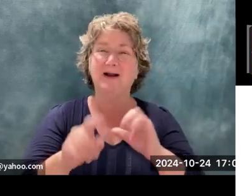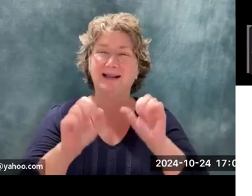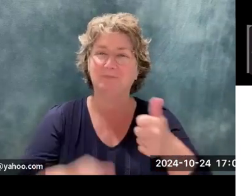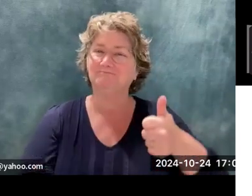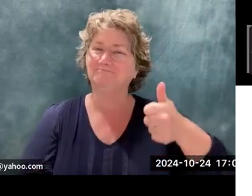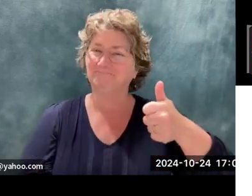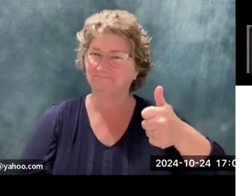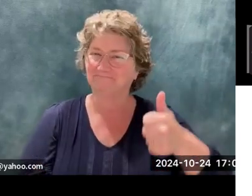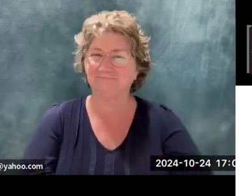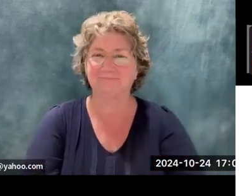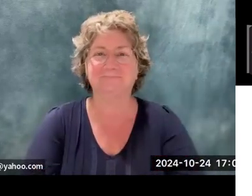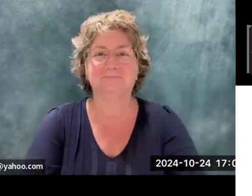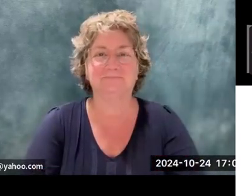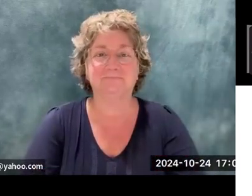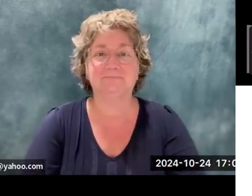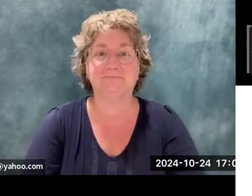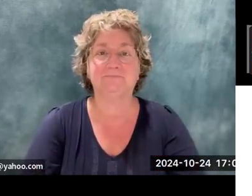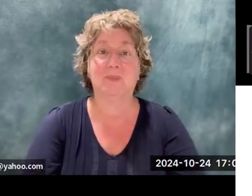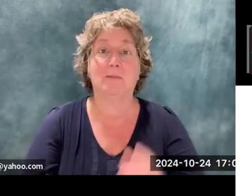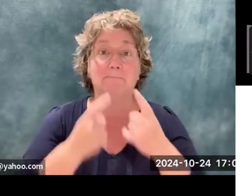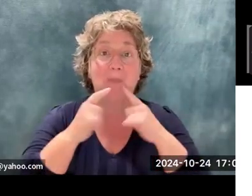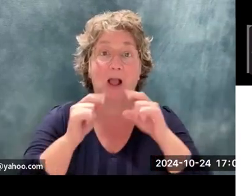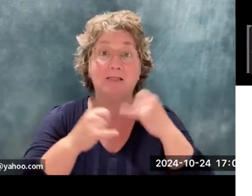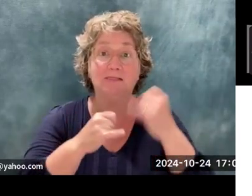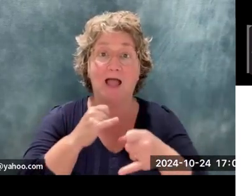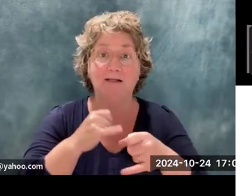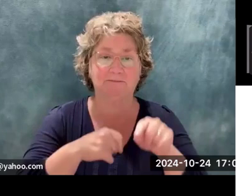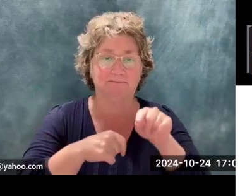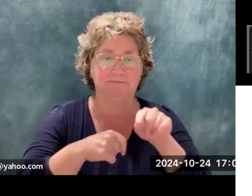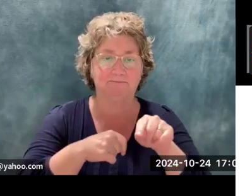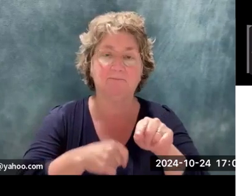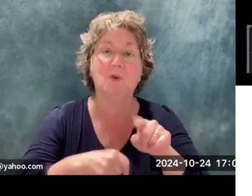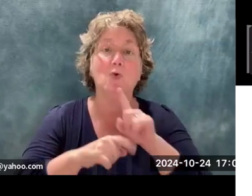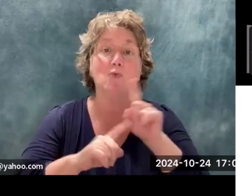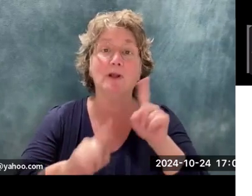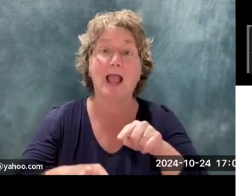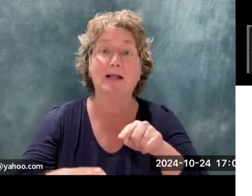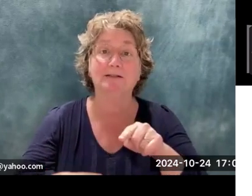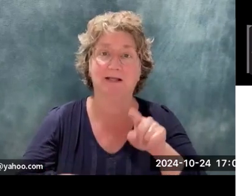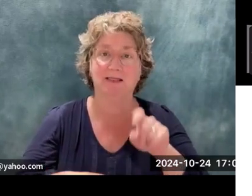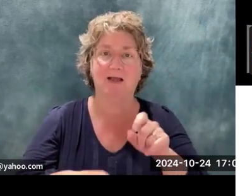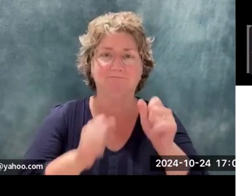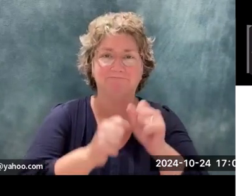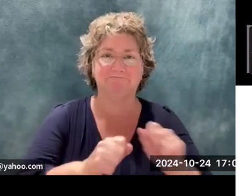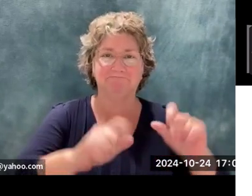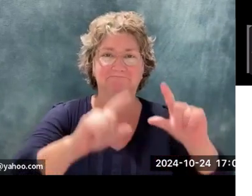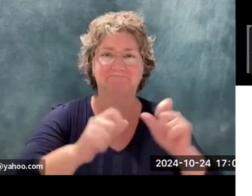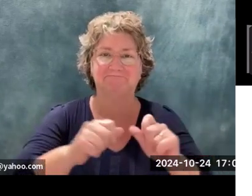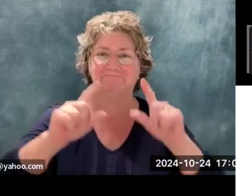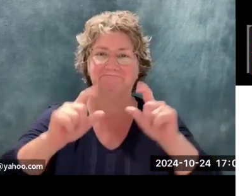Finally, we have the react button. Select this button to use emojis to show your reactions throughout the presentation.